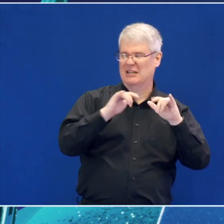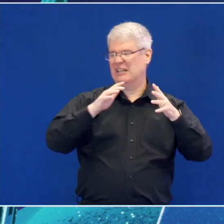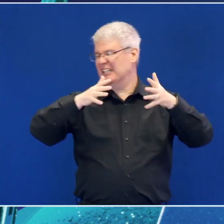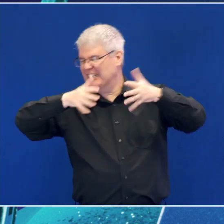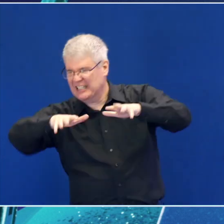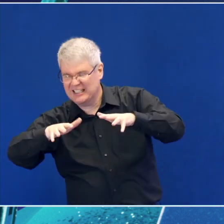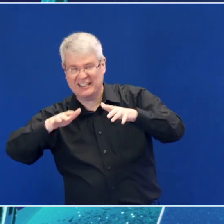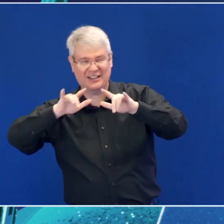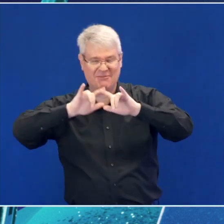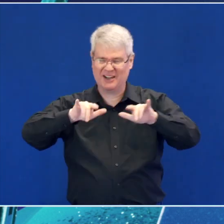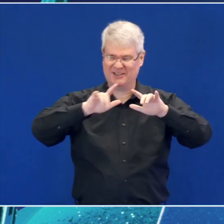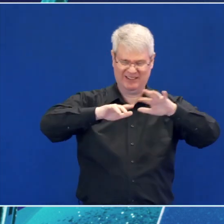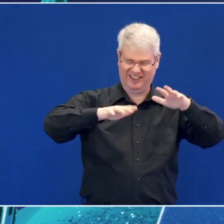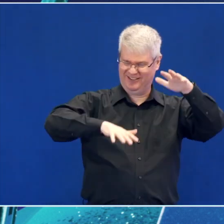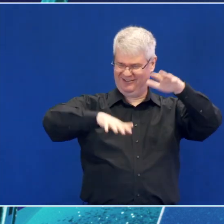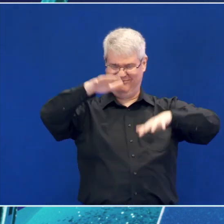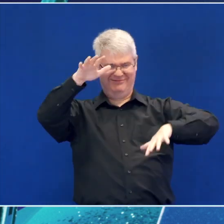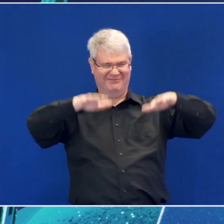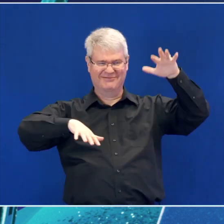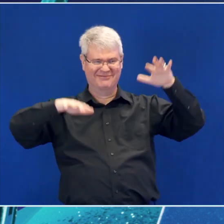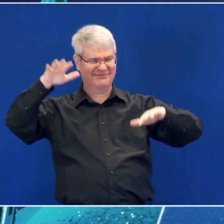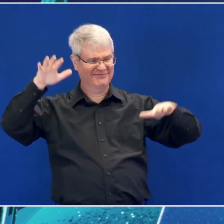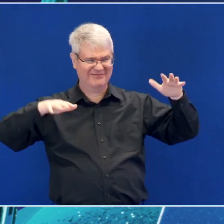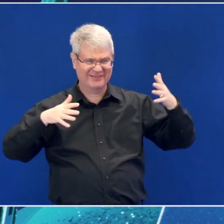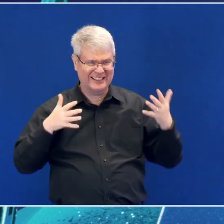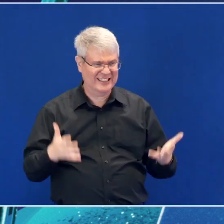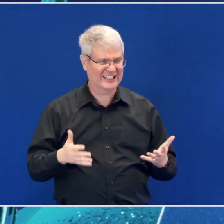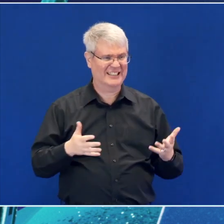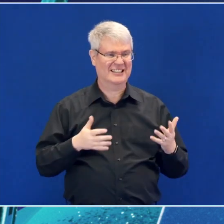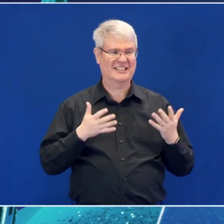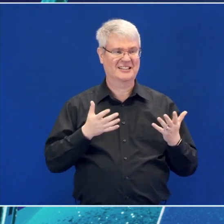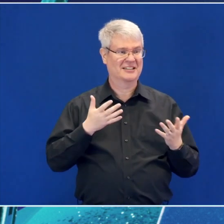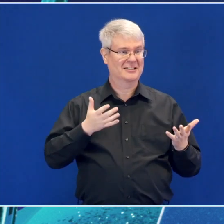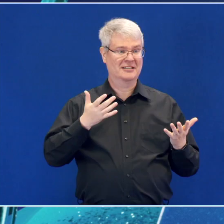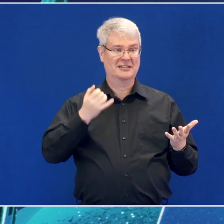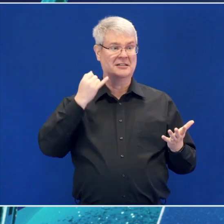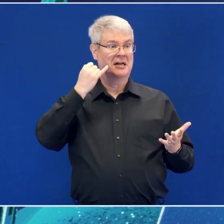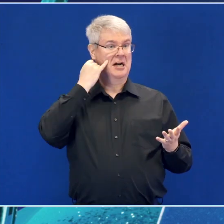if you try to use the agents to just audit each other,